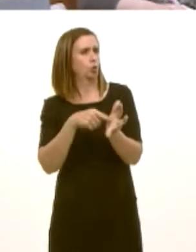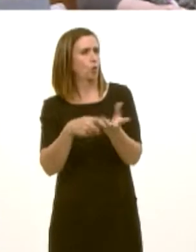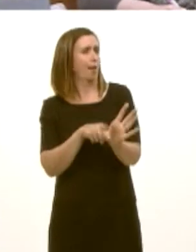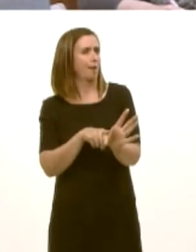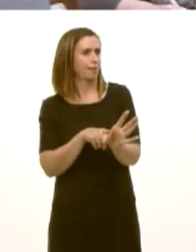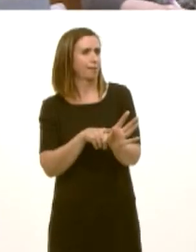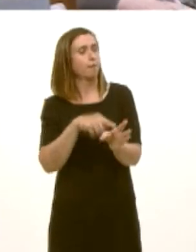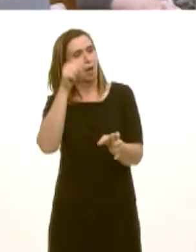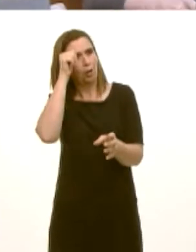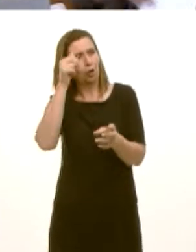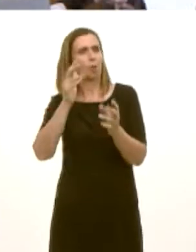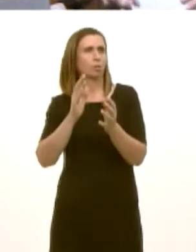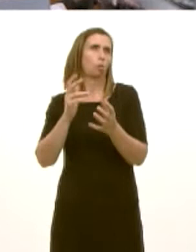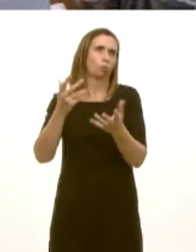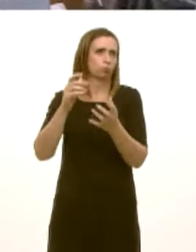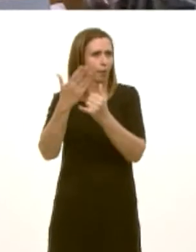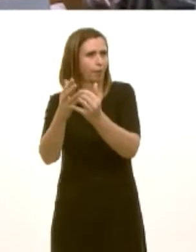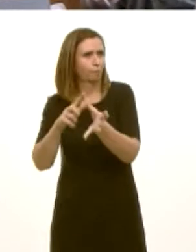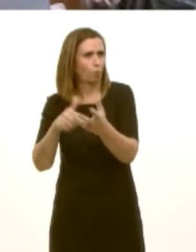Itís absolutely essential that the service continues in the community, and itís absolutely